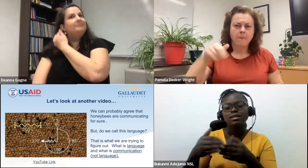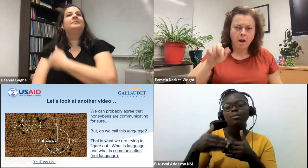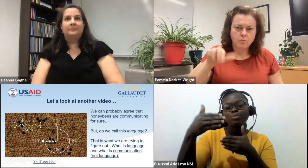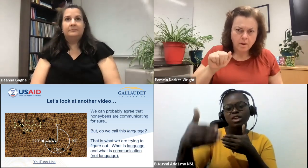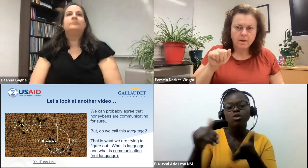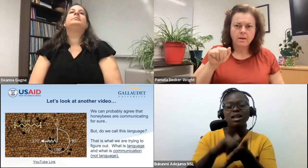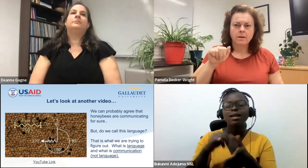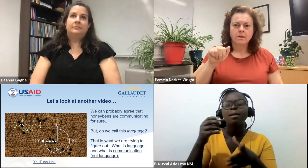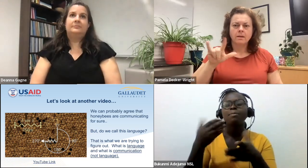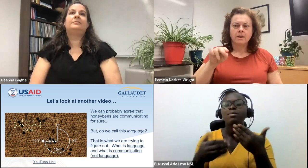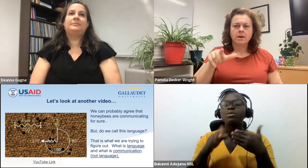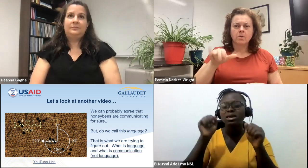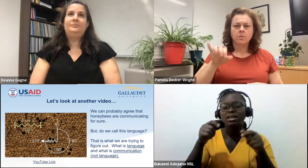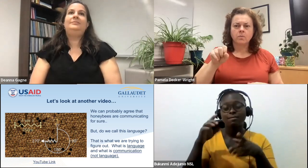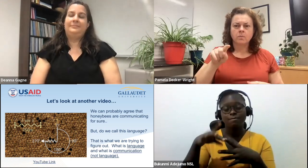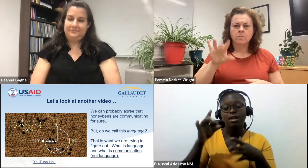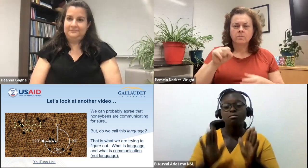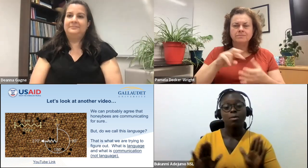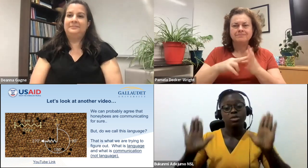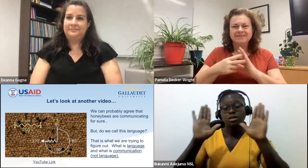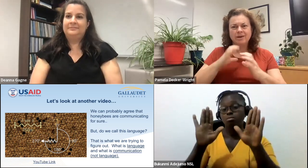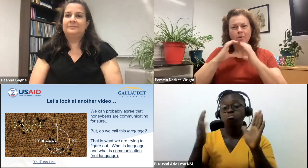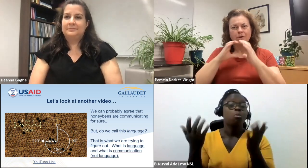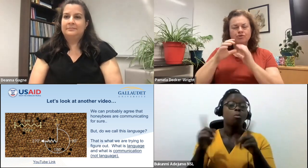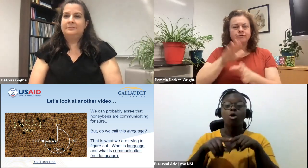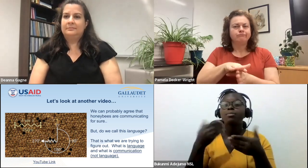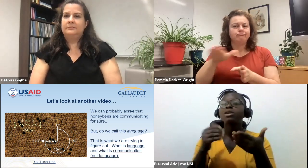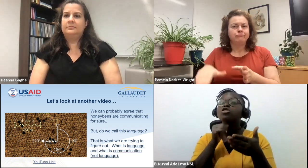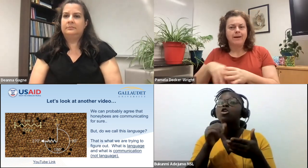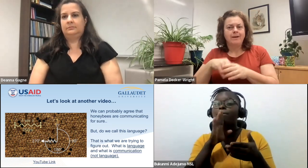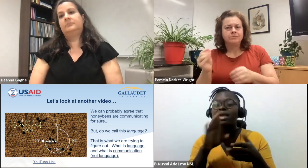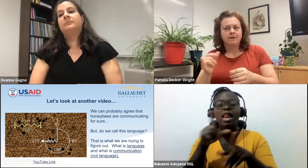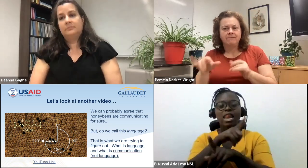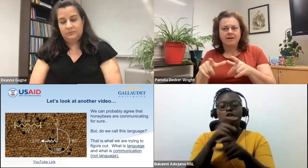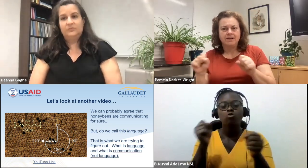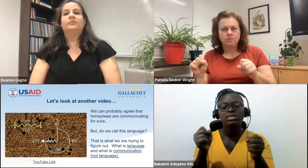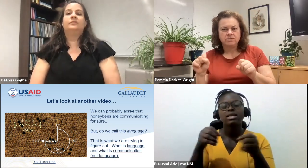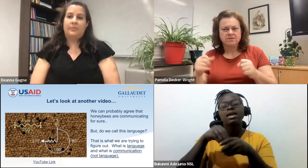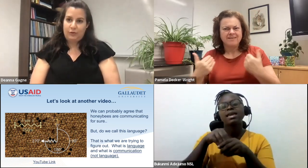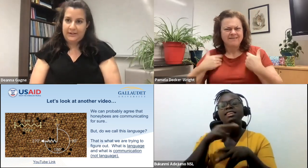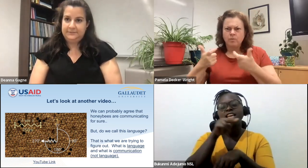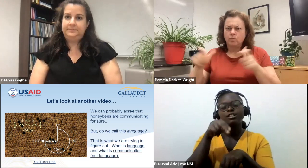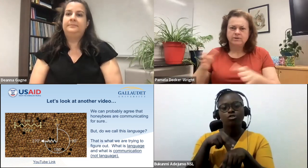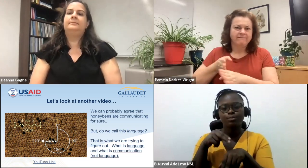and we have huge fields of study about parallinguistics. which is more communication, communication.